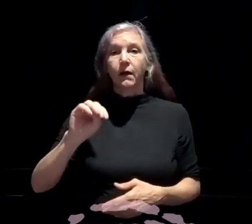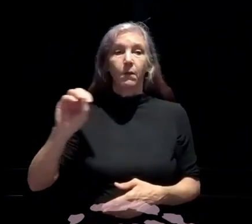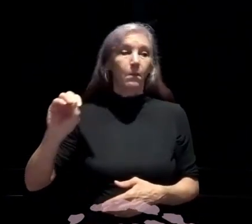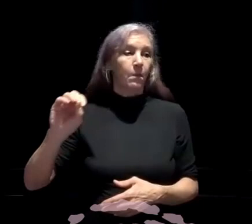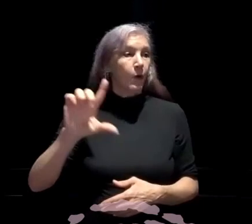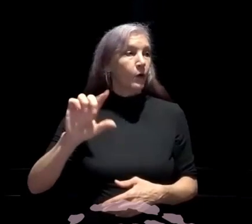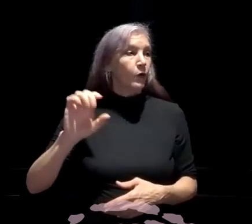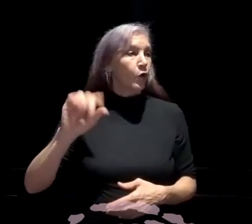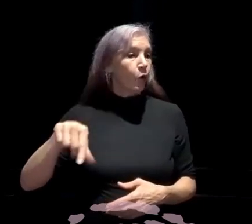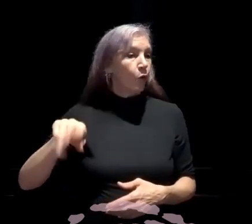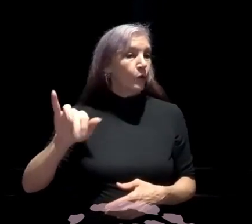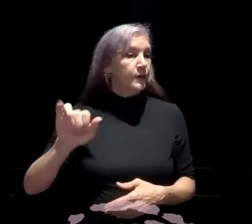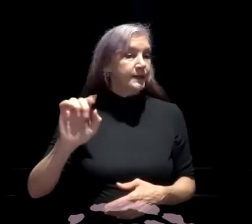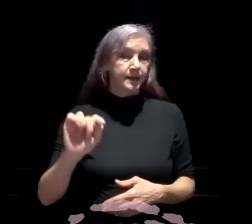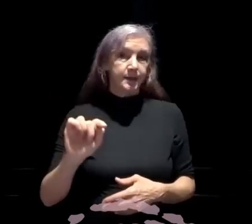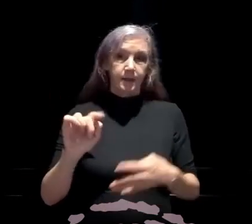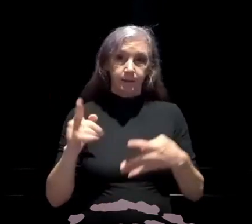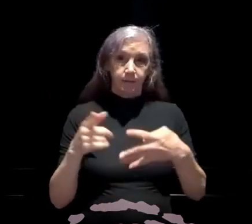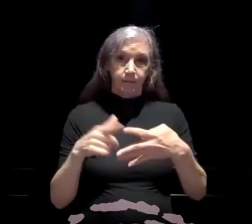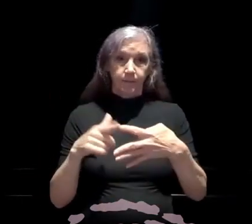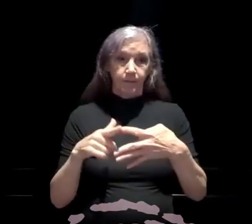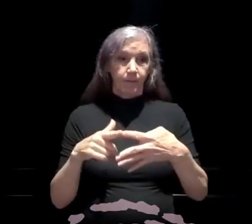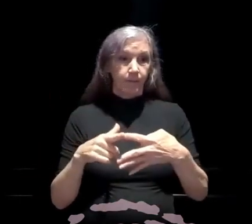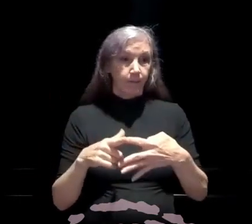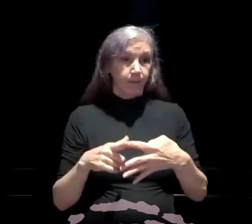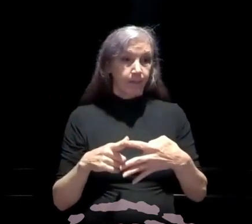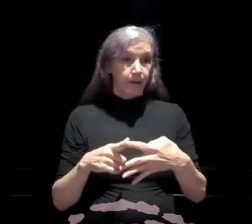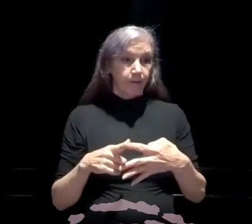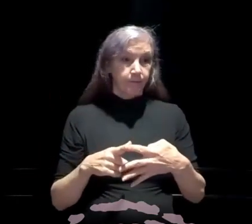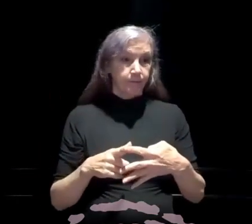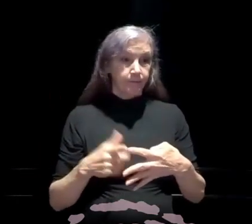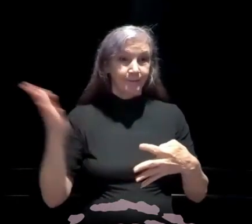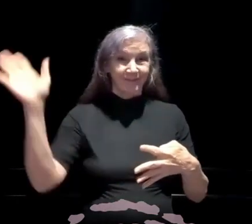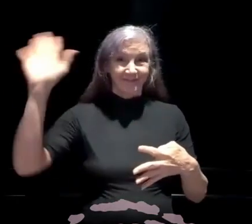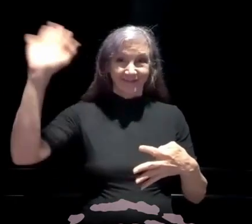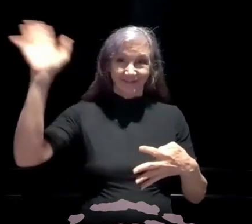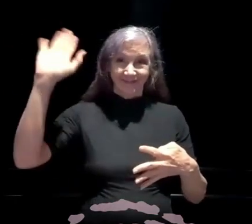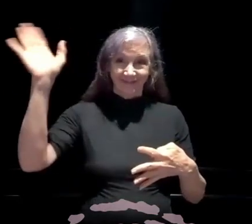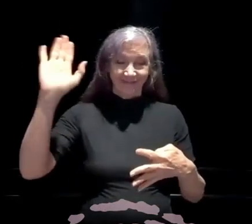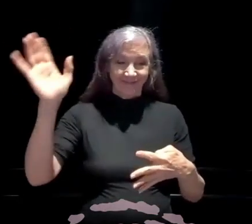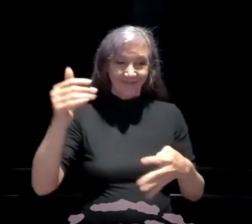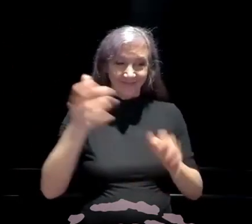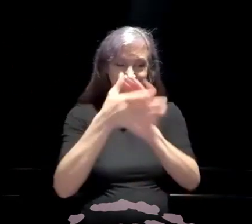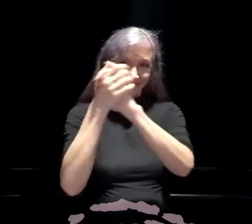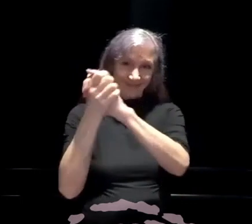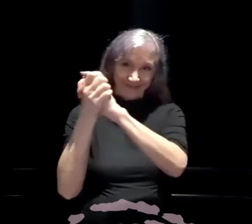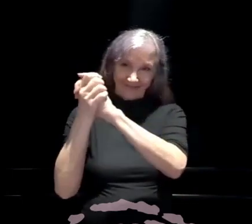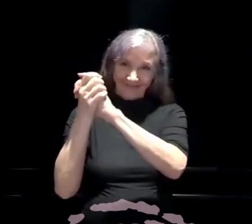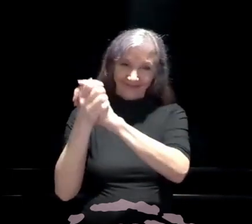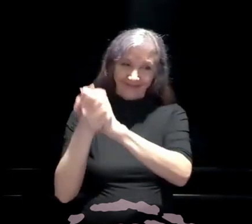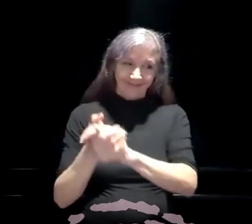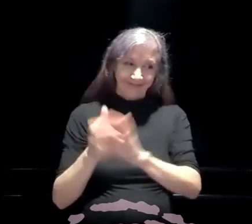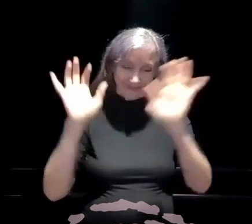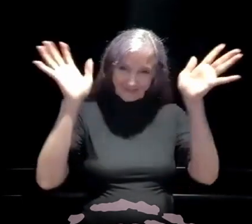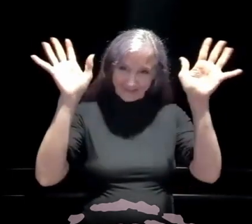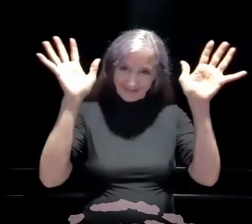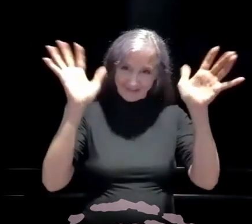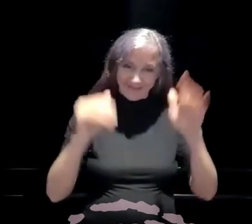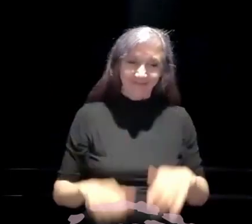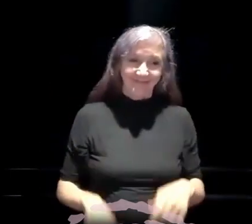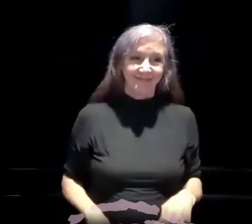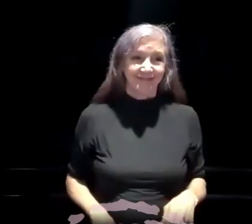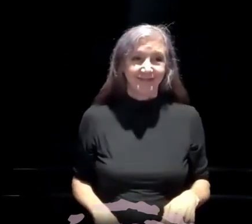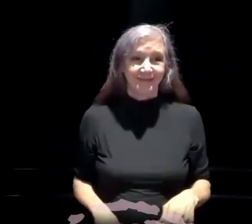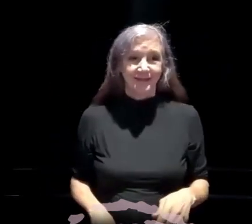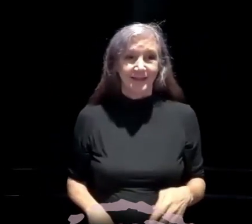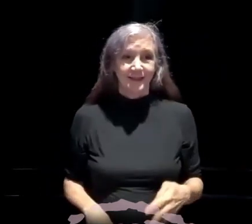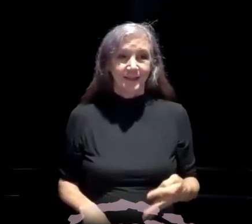Kristin, are you here? Are you our winner?